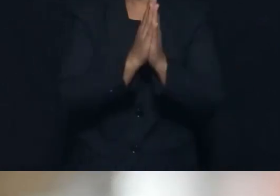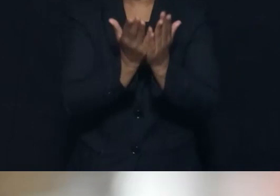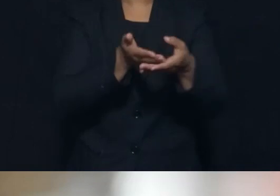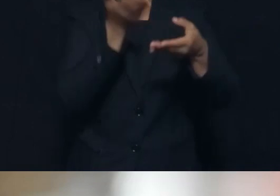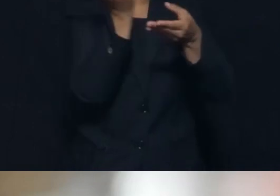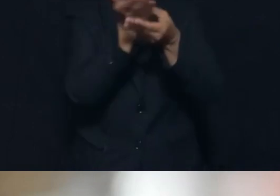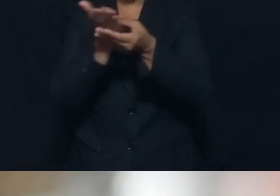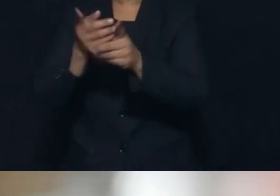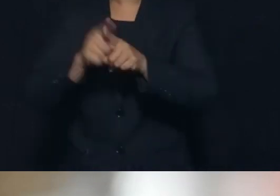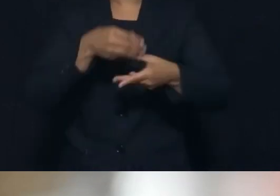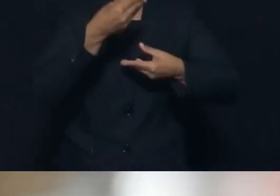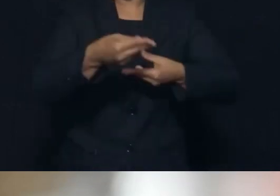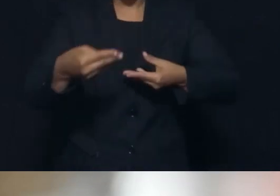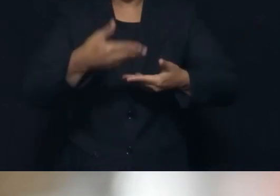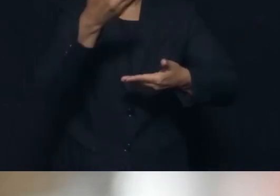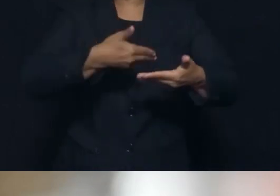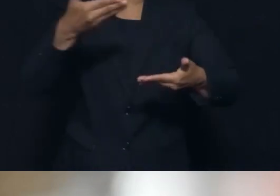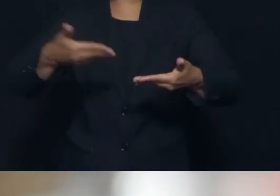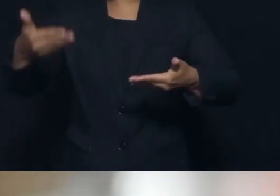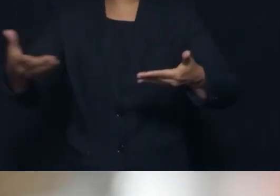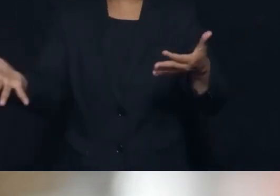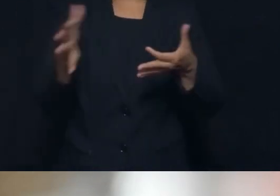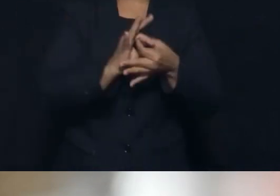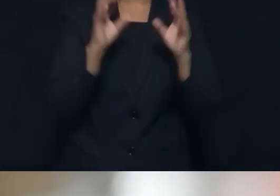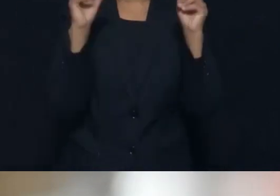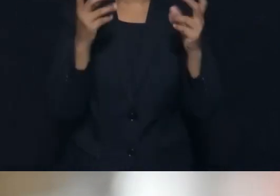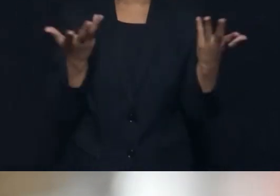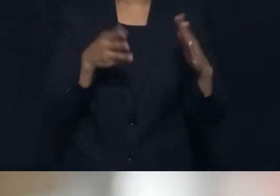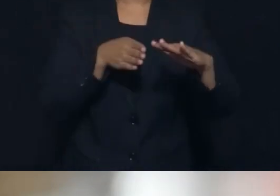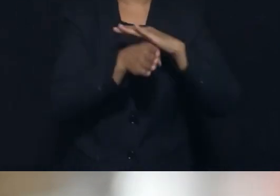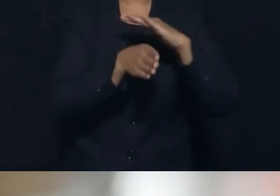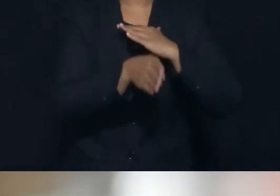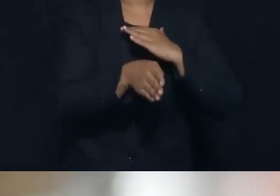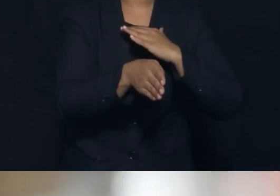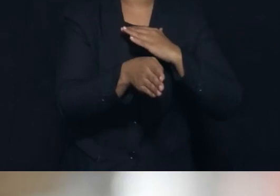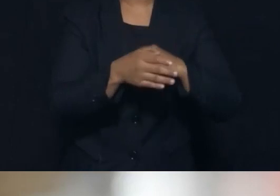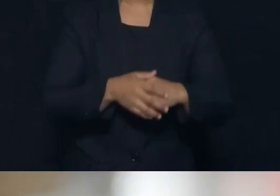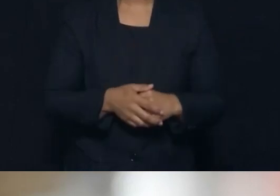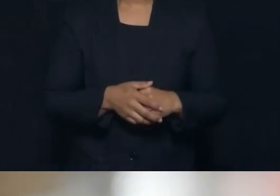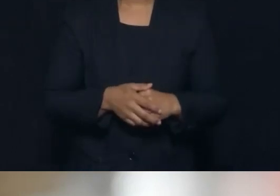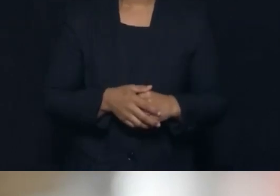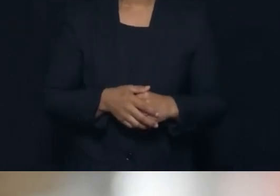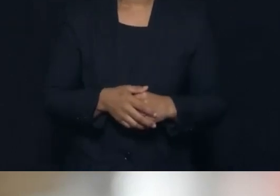I have to say that we have been seeing an increase on the participation of persons with